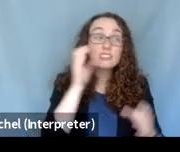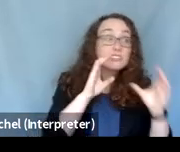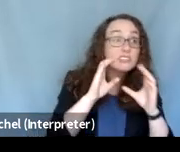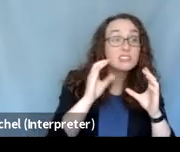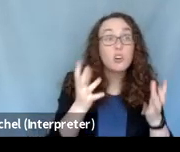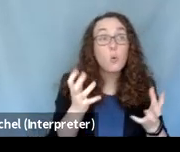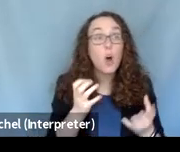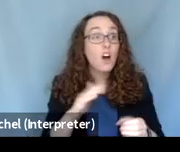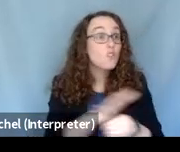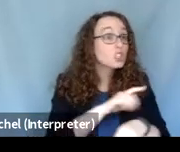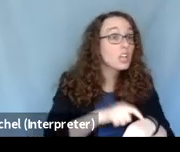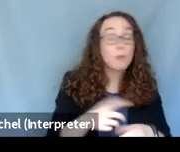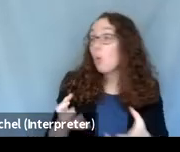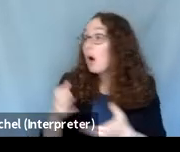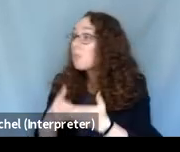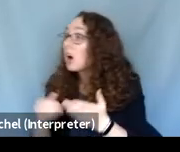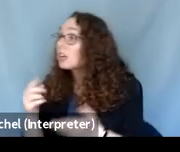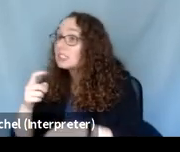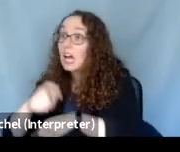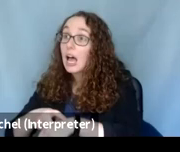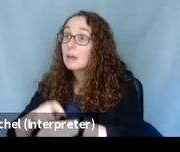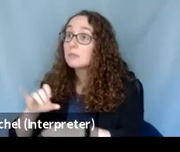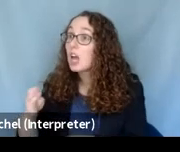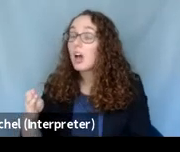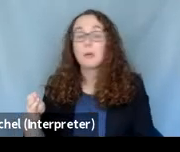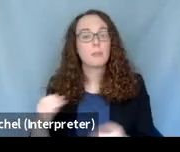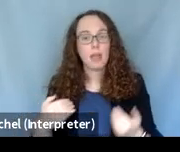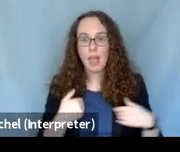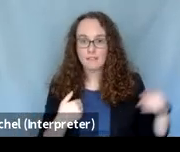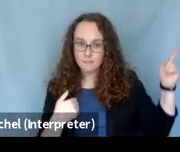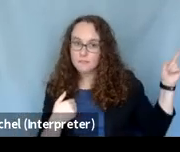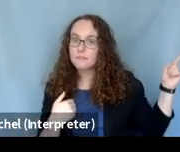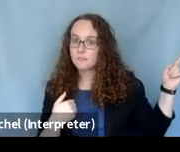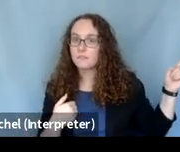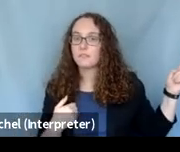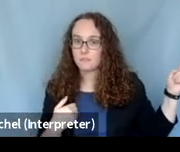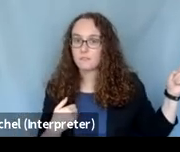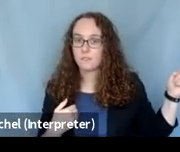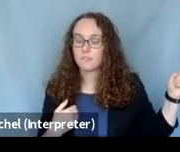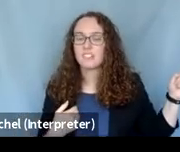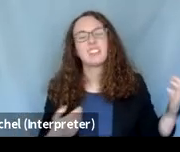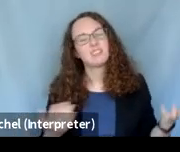campus but not a lot of them this year. It's a great source of opportunity